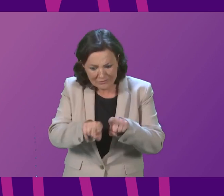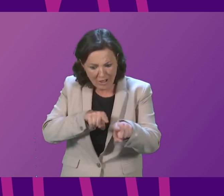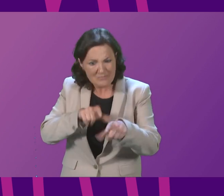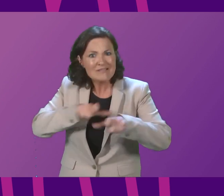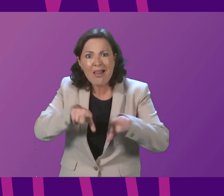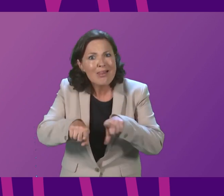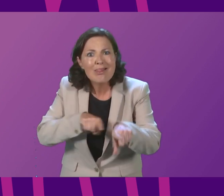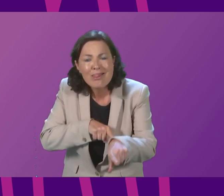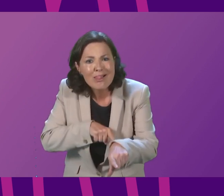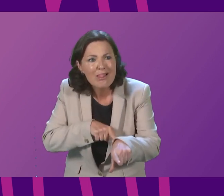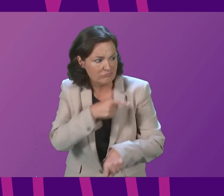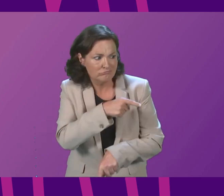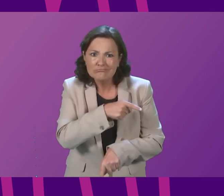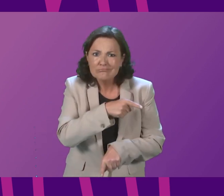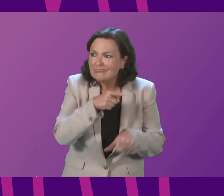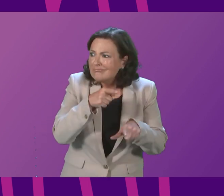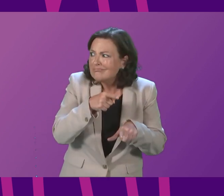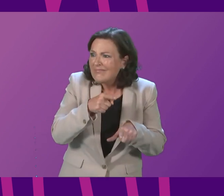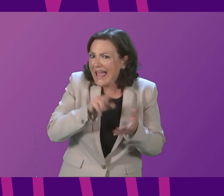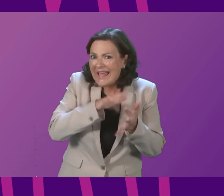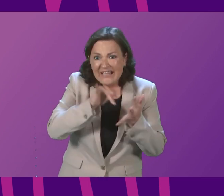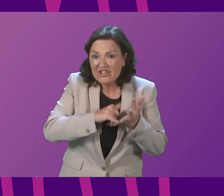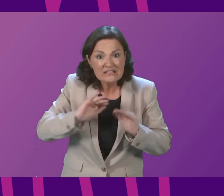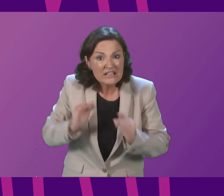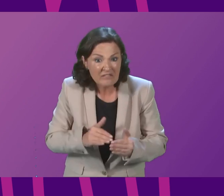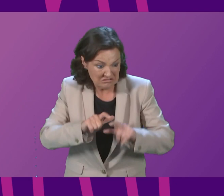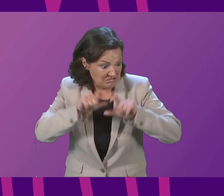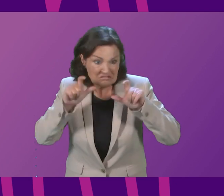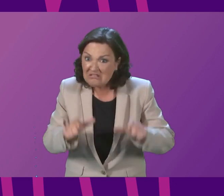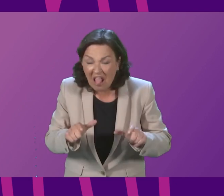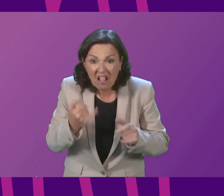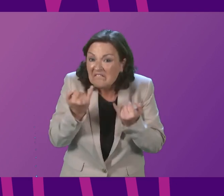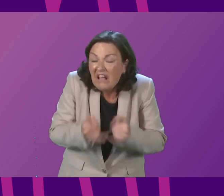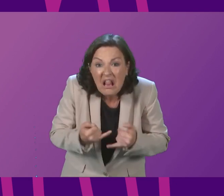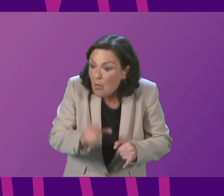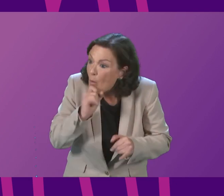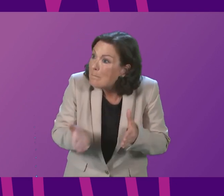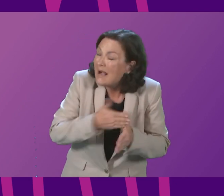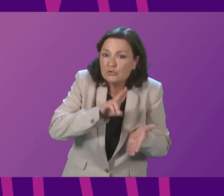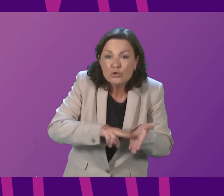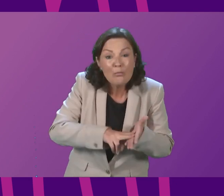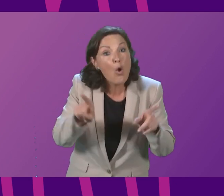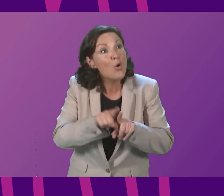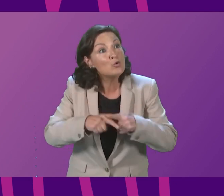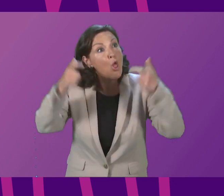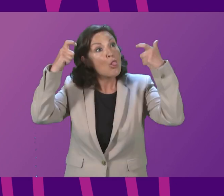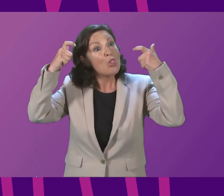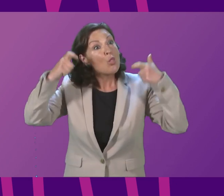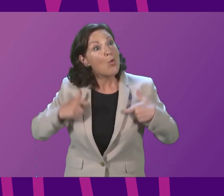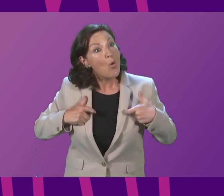she will not have returned national health service services to normal by then; and she will not have cleared the court backlogs by then.